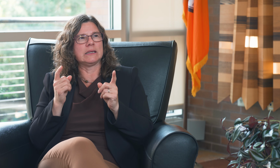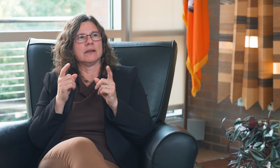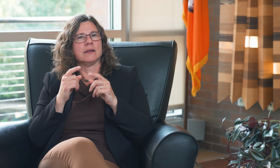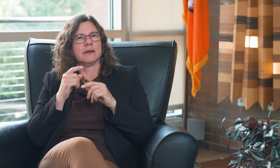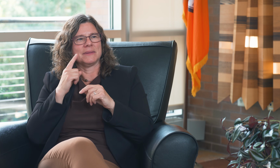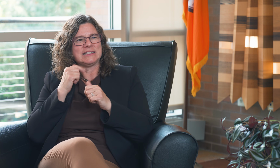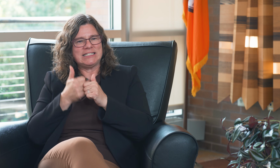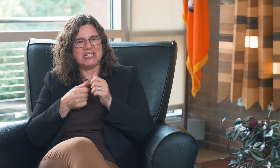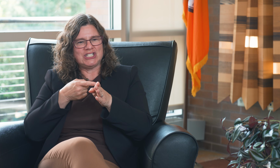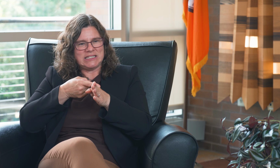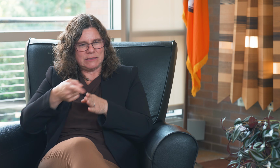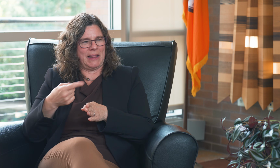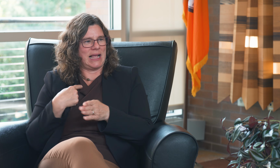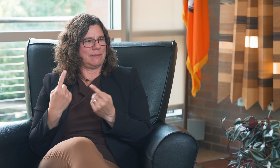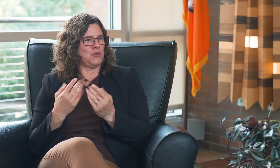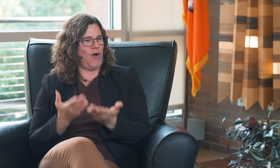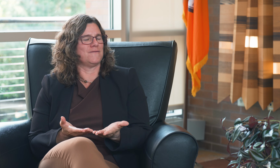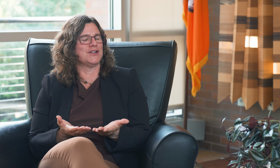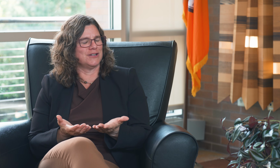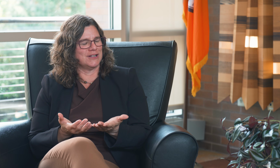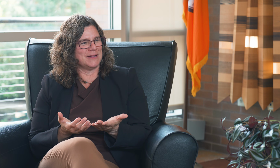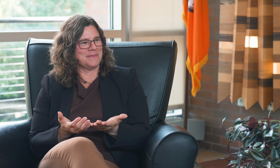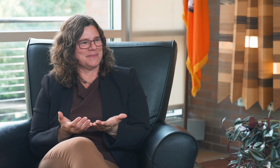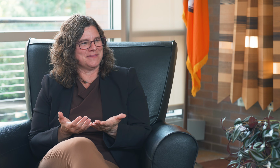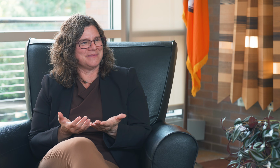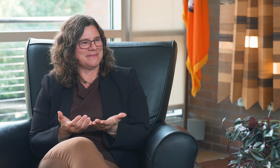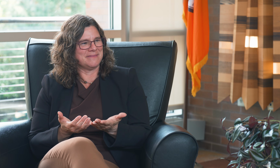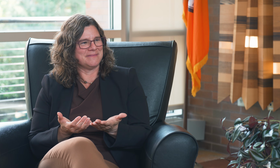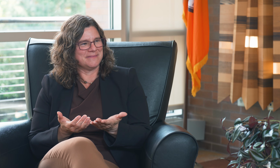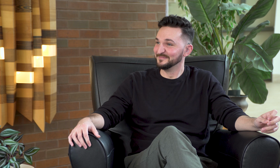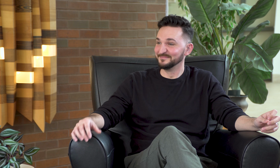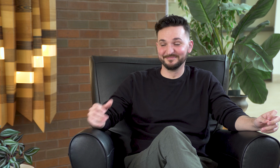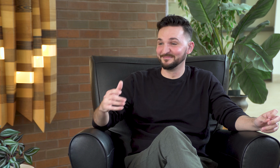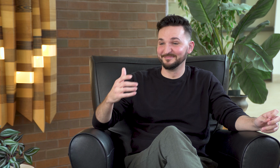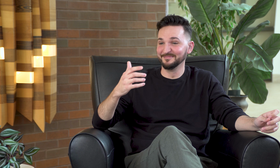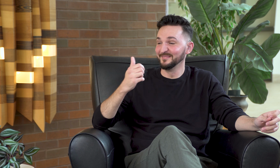and how I recognize that they think differently because every discipline has something to offer.